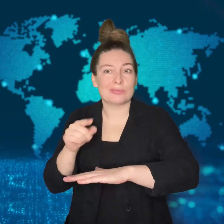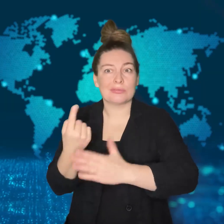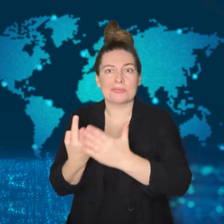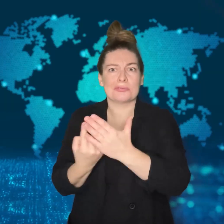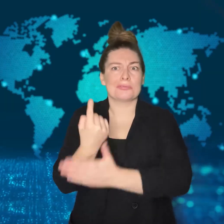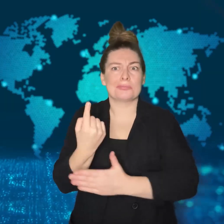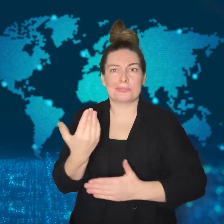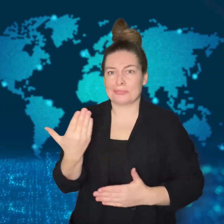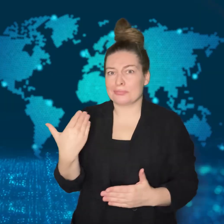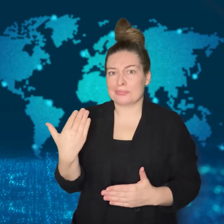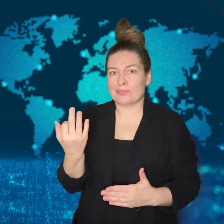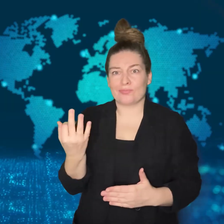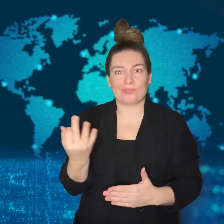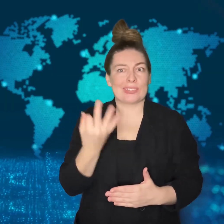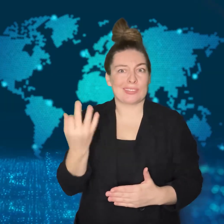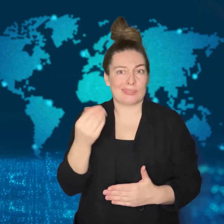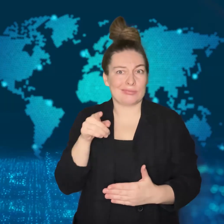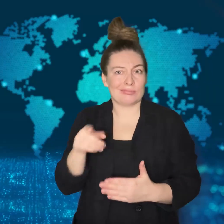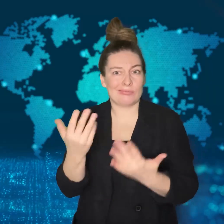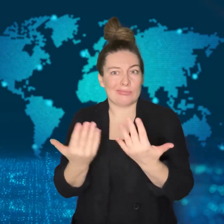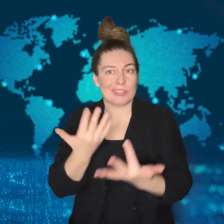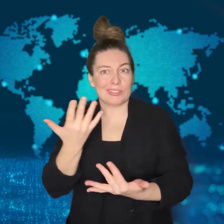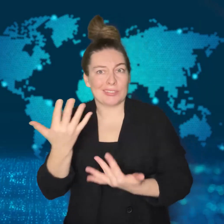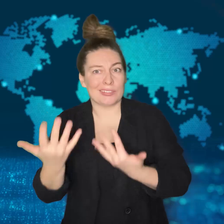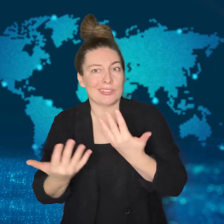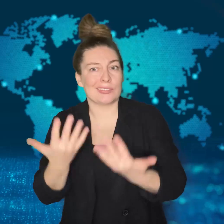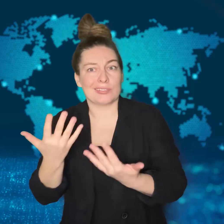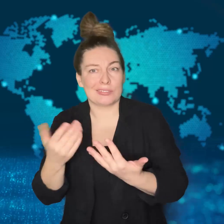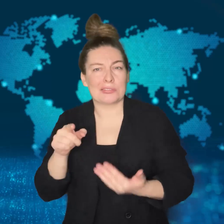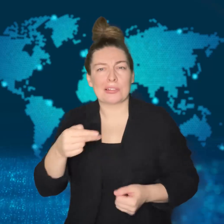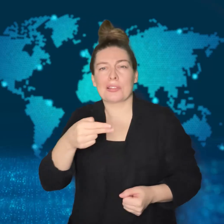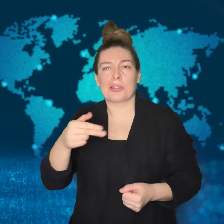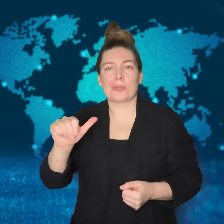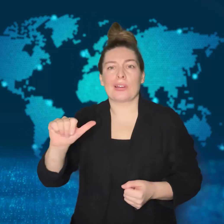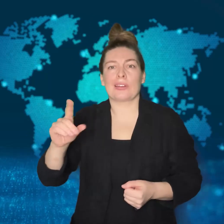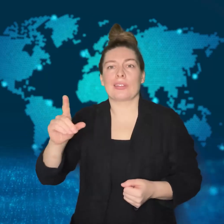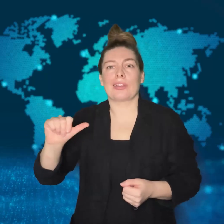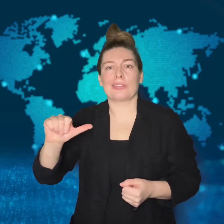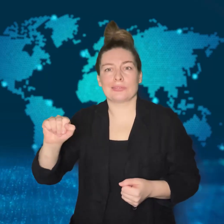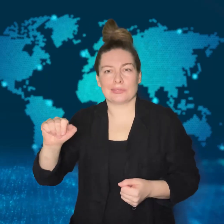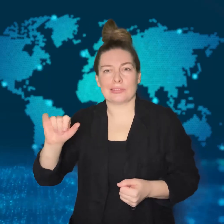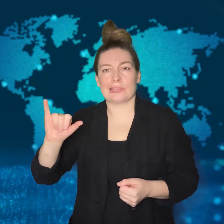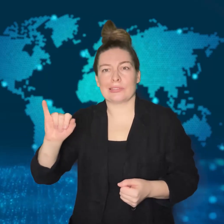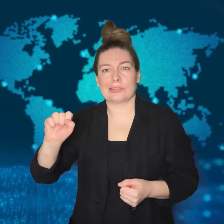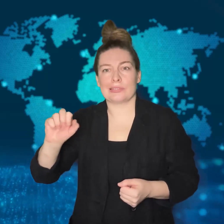The fire ripped through the Adass Israel synagogue